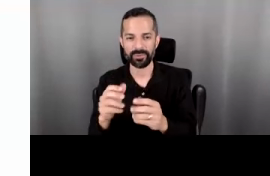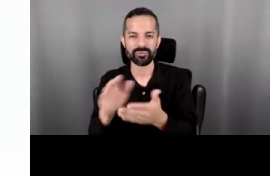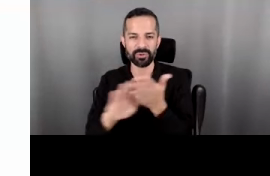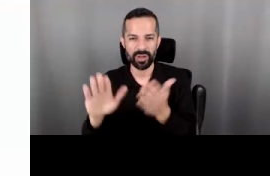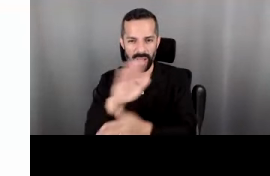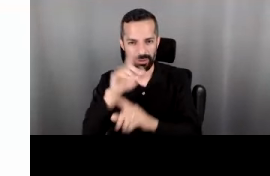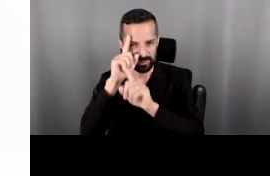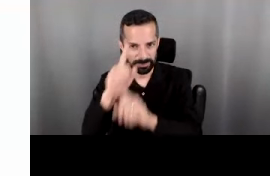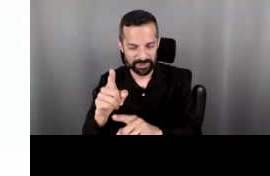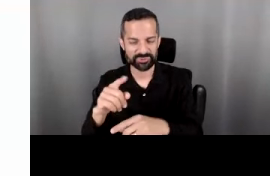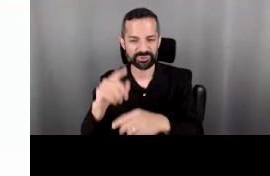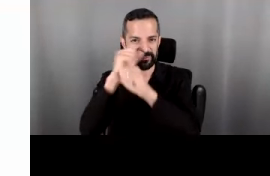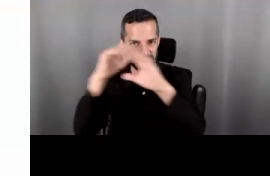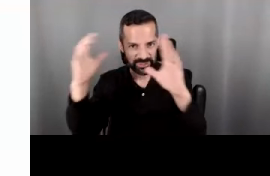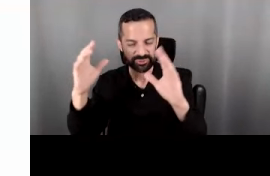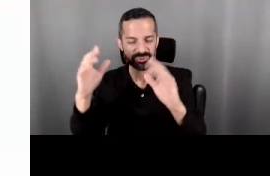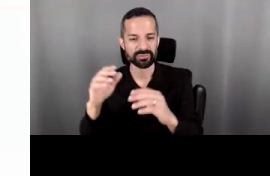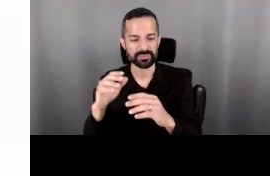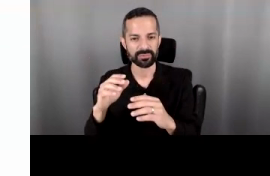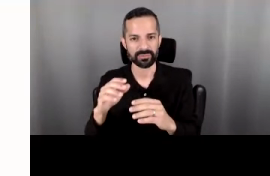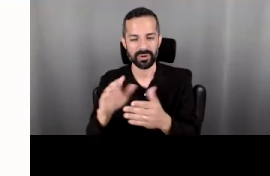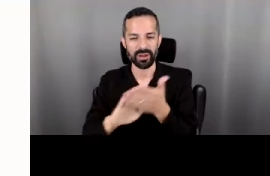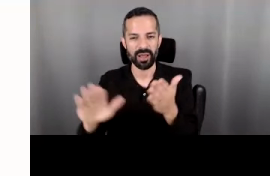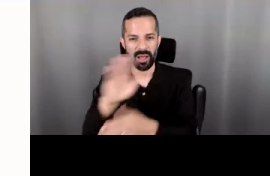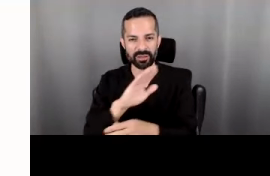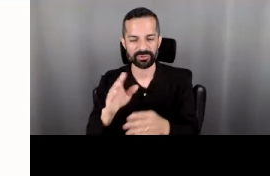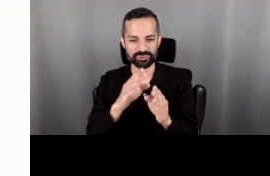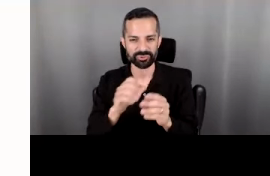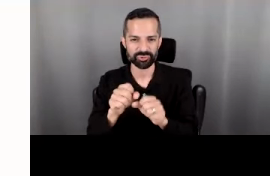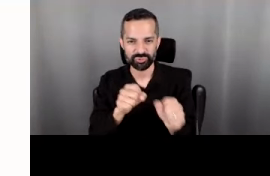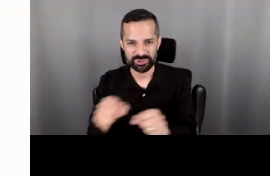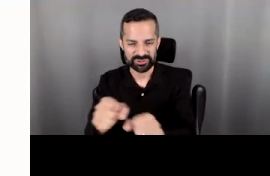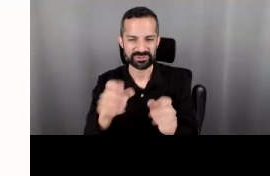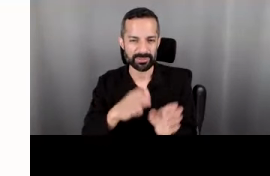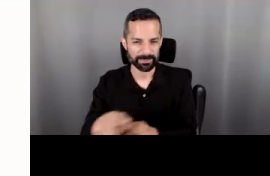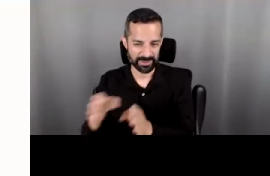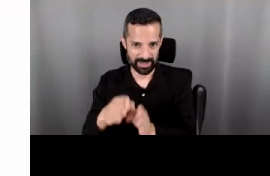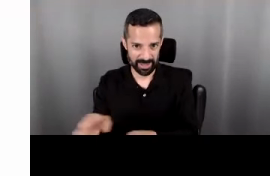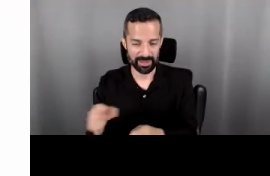vision and college strategic plan or initiatives, and a requested resource